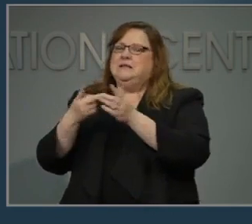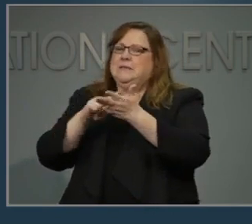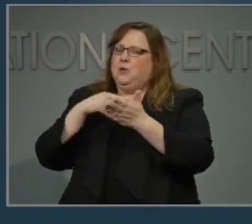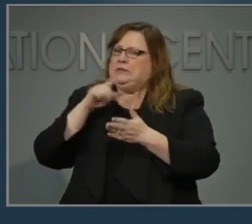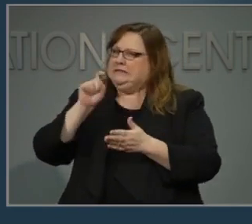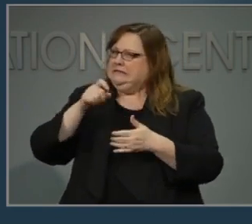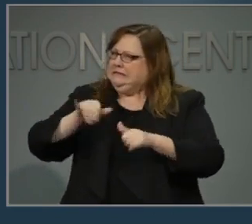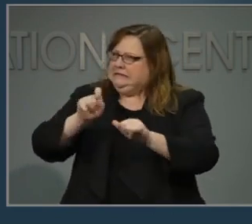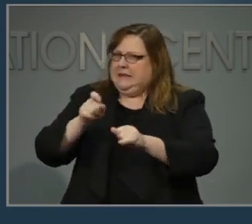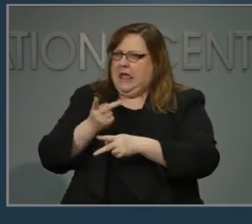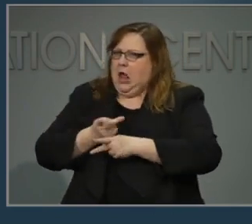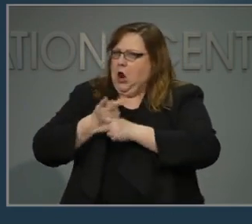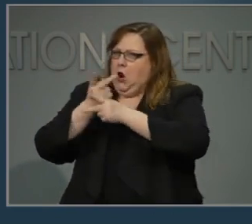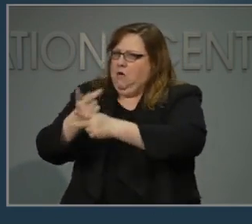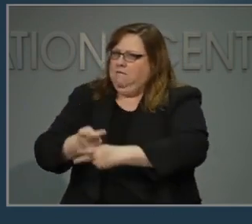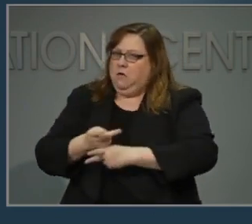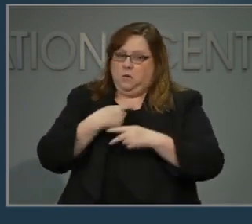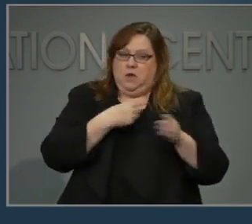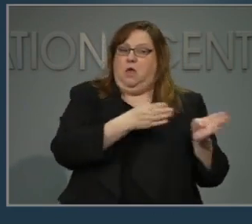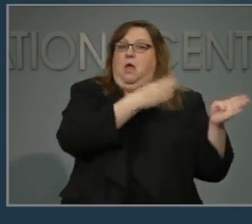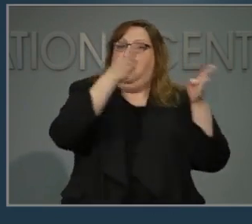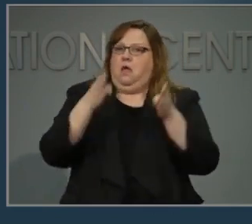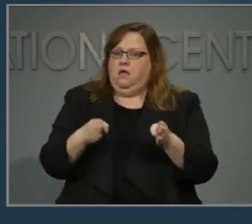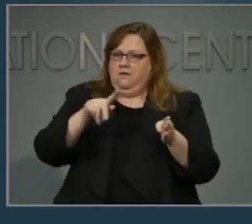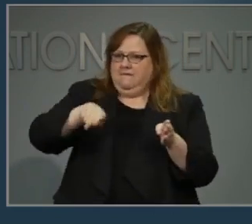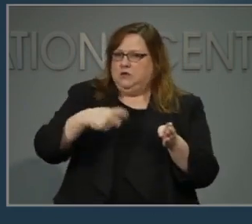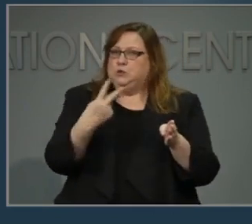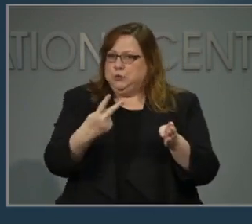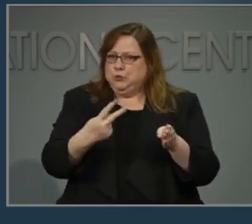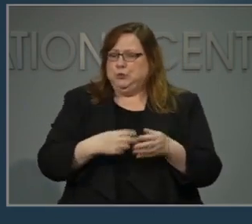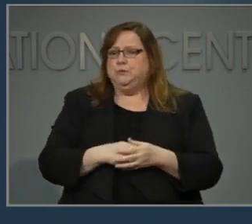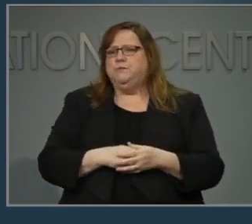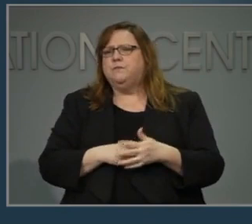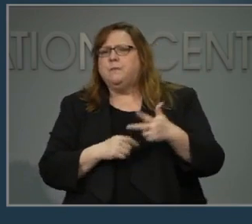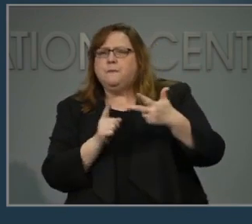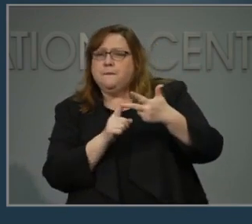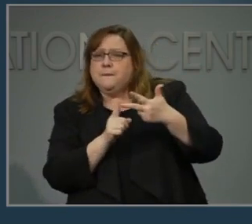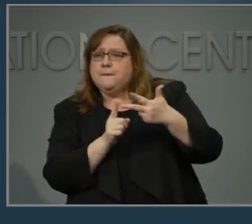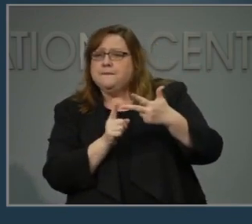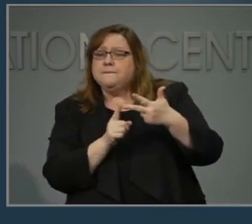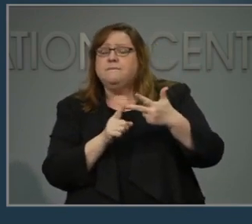BUT IT ALSO SIGNALS WE NEED TO TAKE A CAUTIOUS APPROACH TO PHASE TWO.